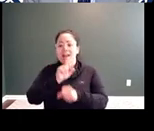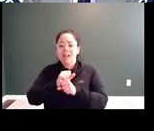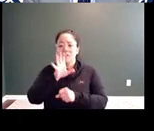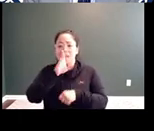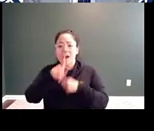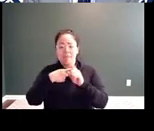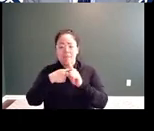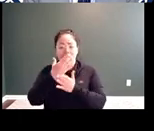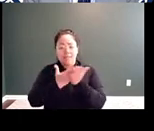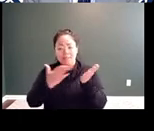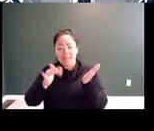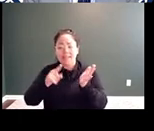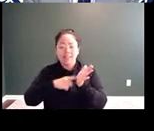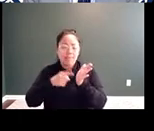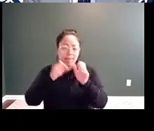that sometimes are really challenging to do.